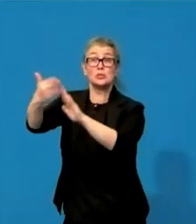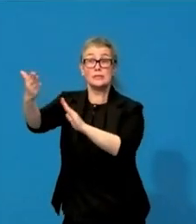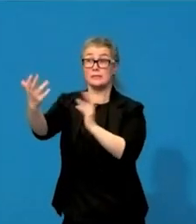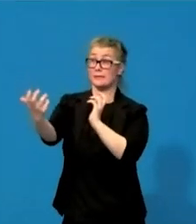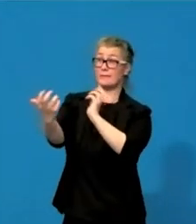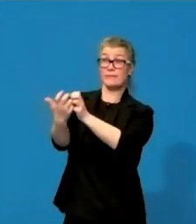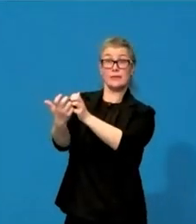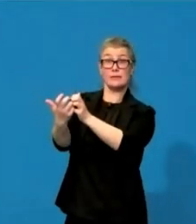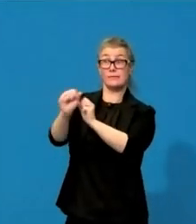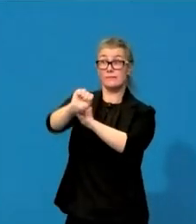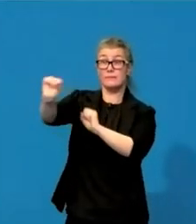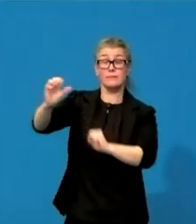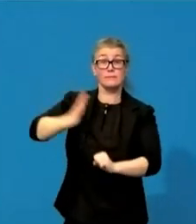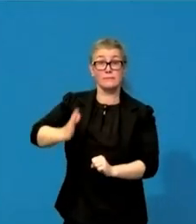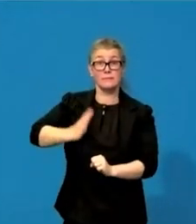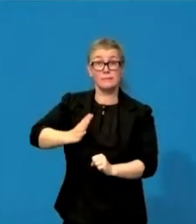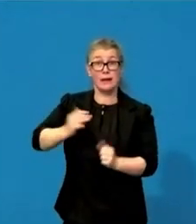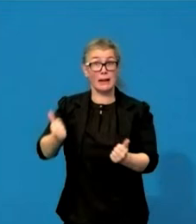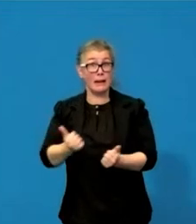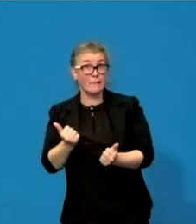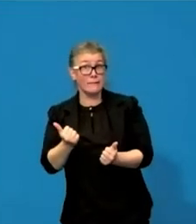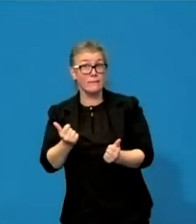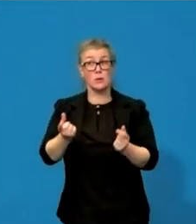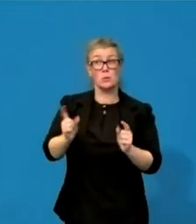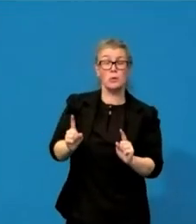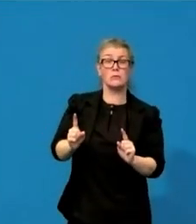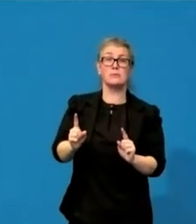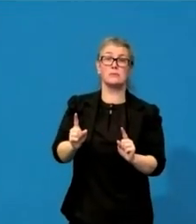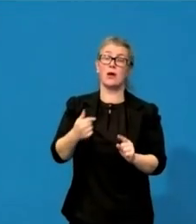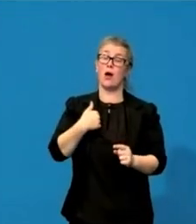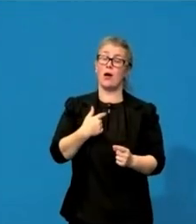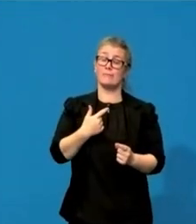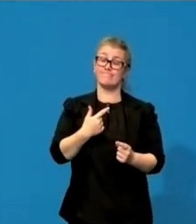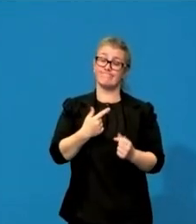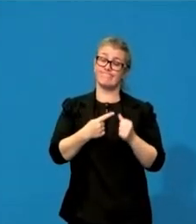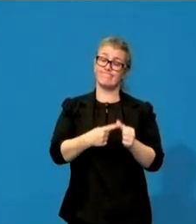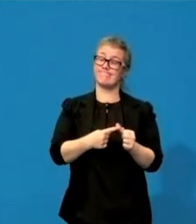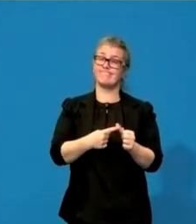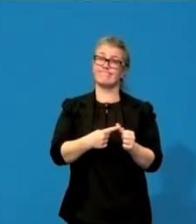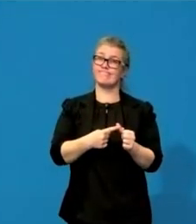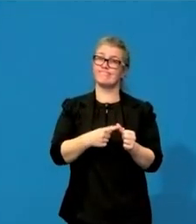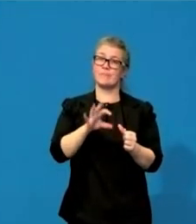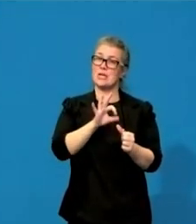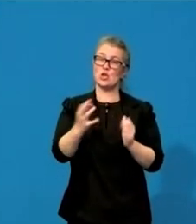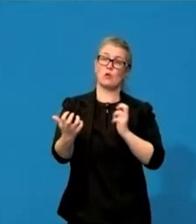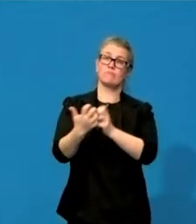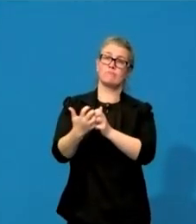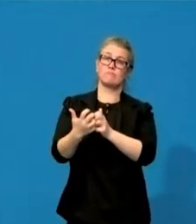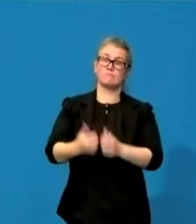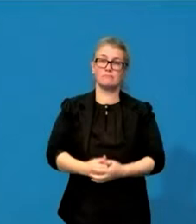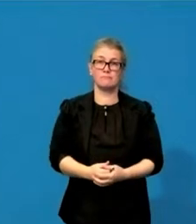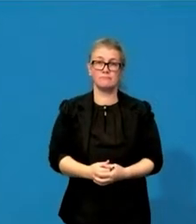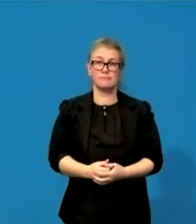And if you form a preliminary view, it may not be fit for purpose, how can we make